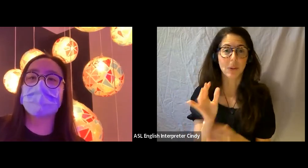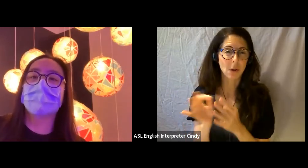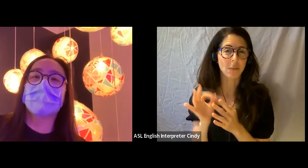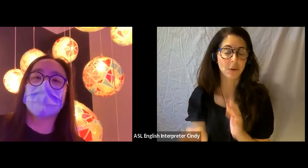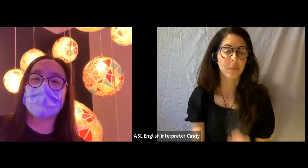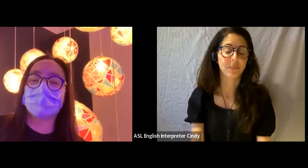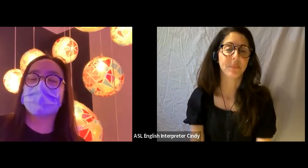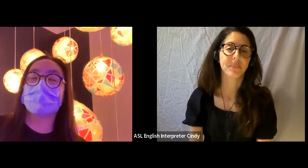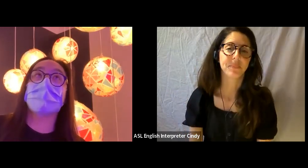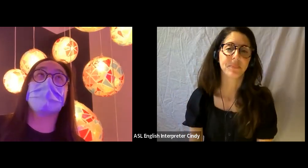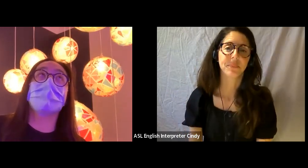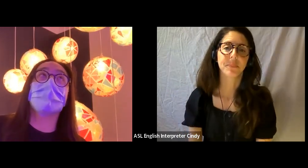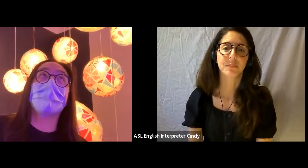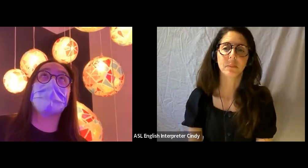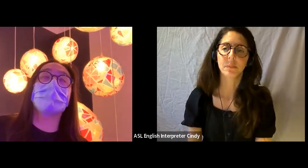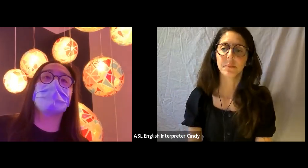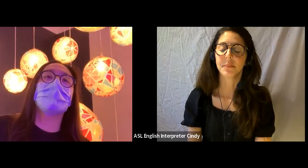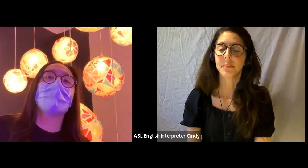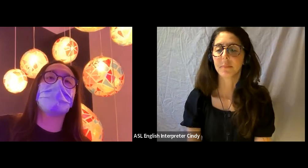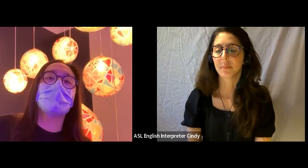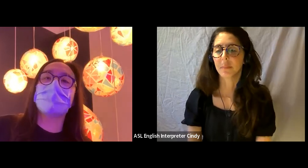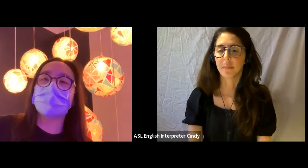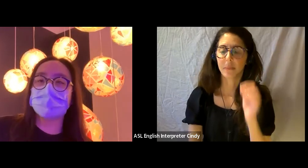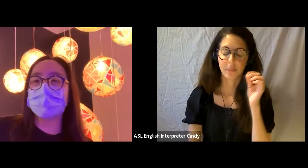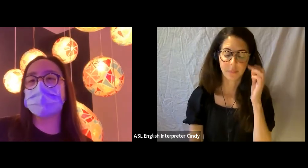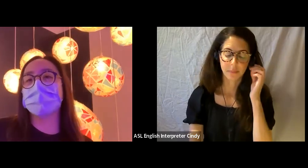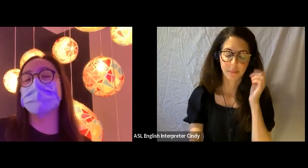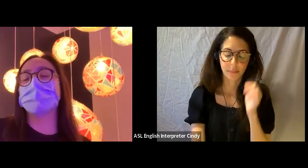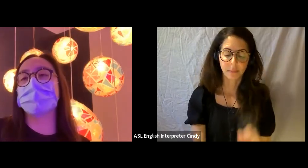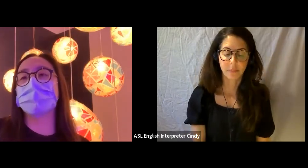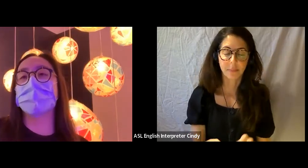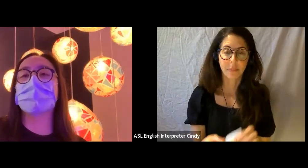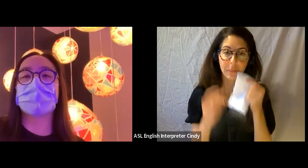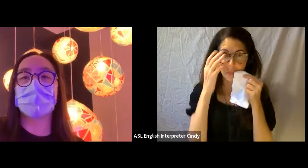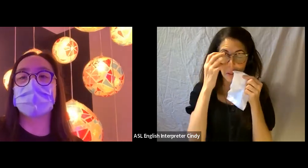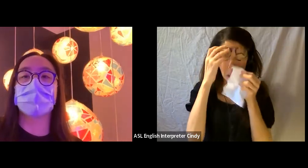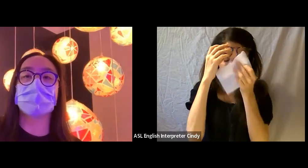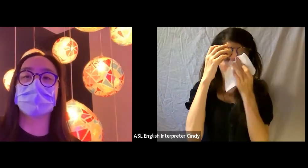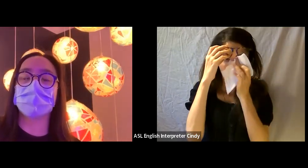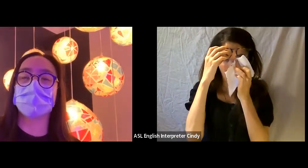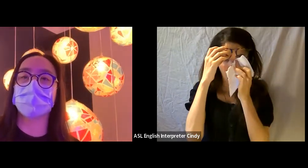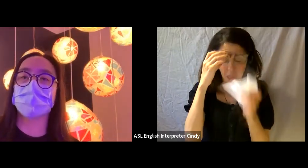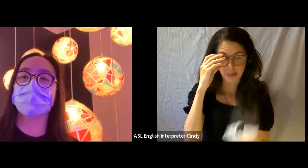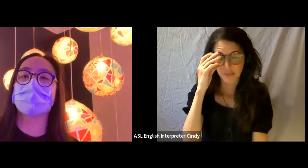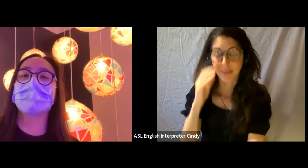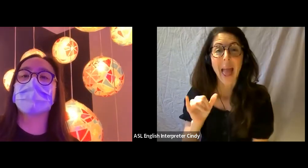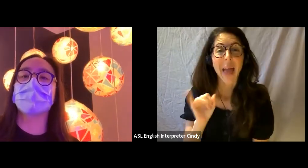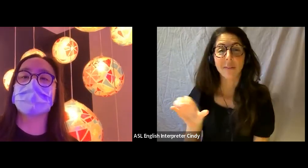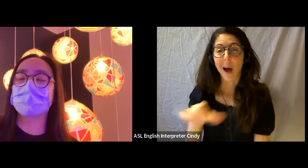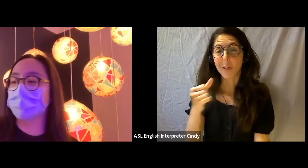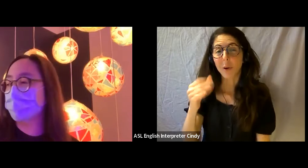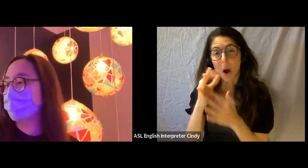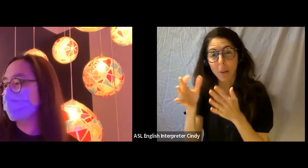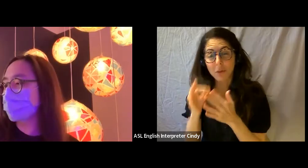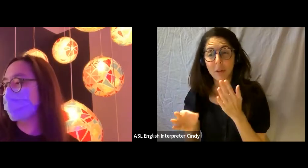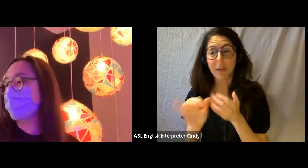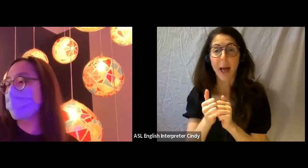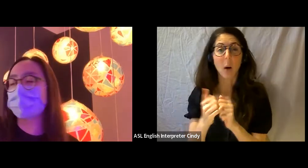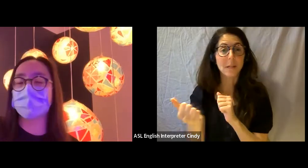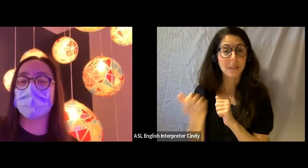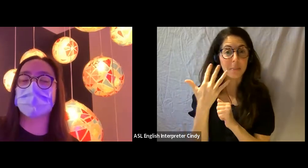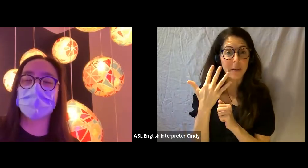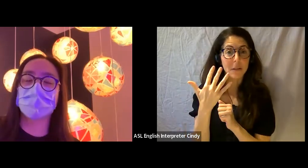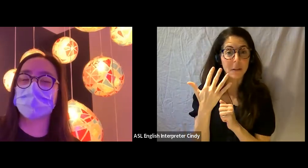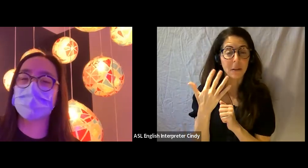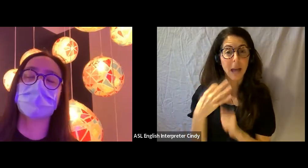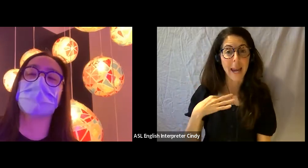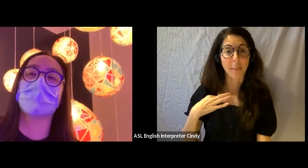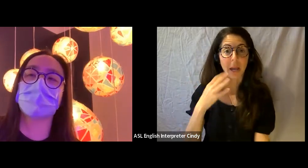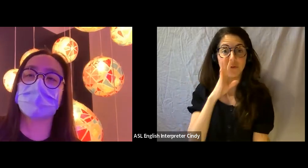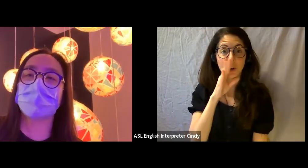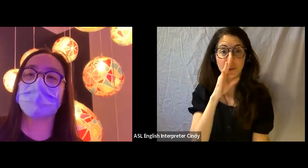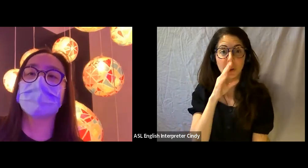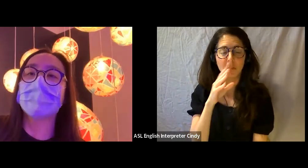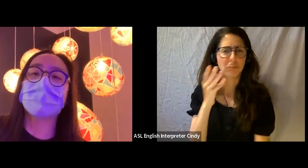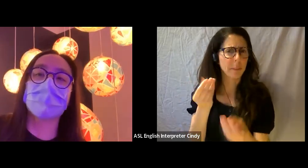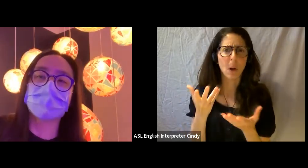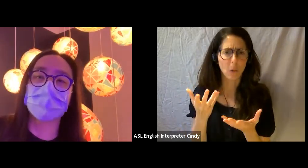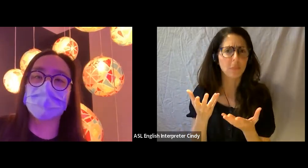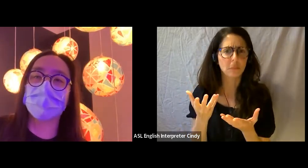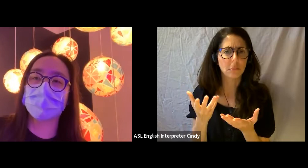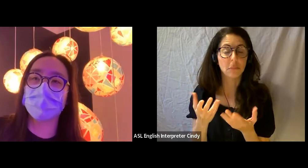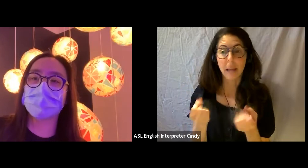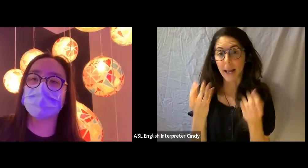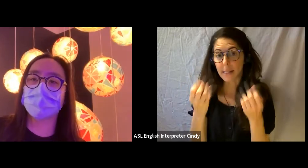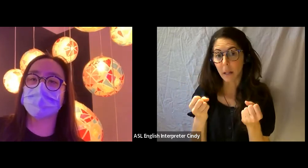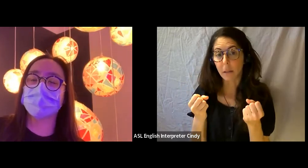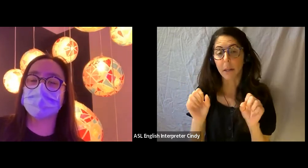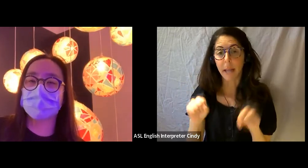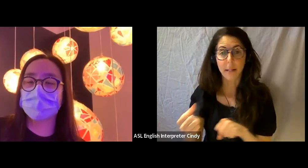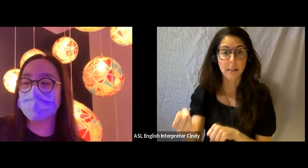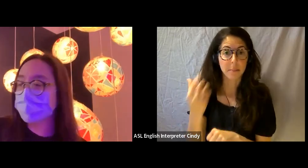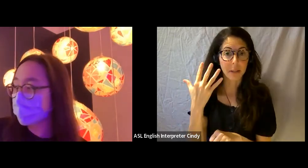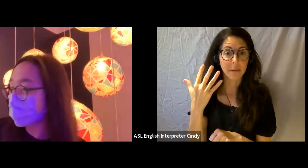And, you know, don't be shy in reaching out if there are other ways you can think of in submitting a verbal application. You’re also welcome to submit an ASL application to us as well.